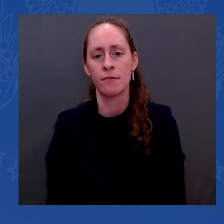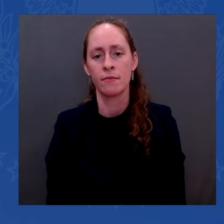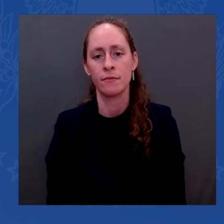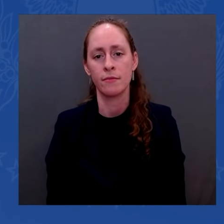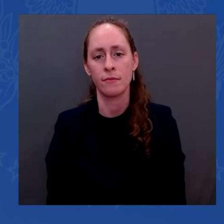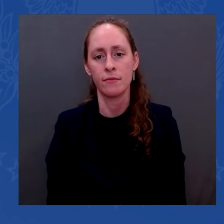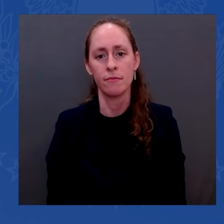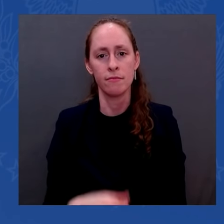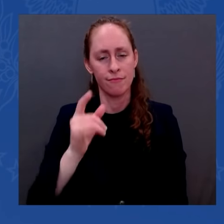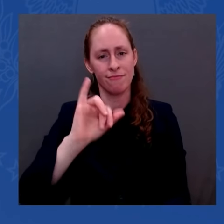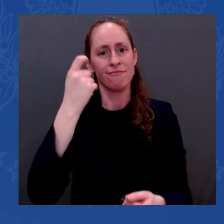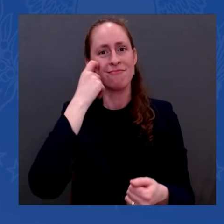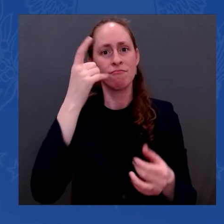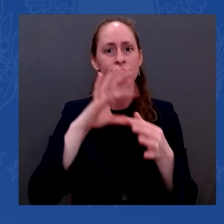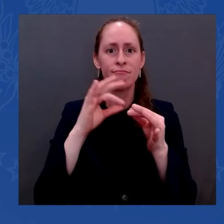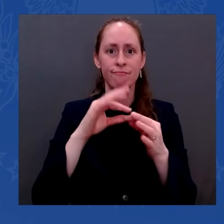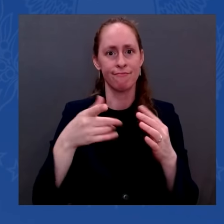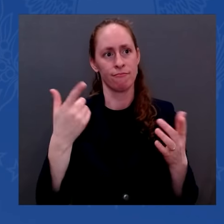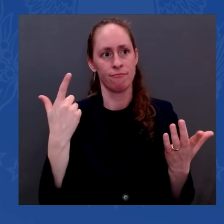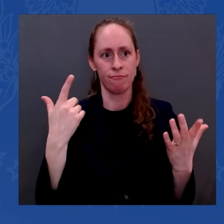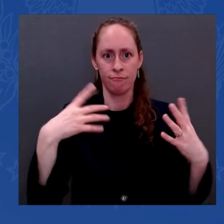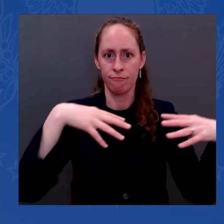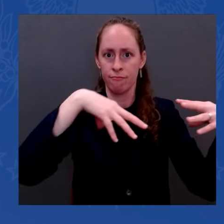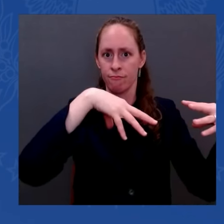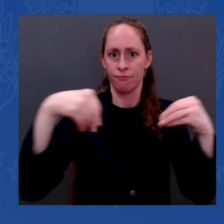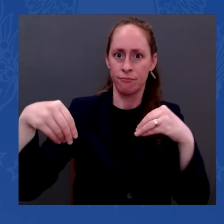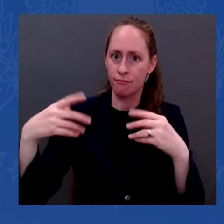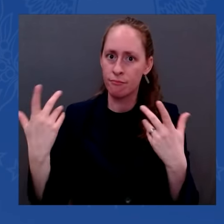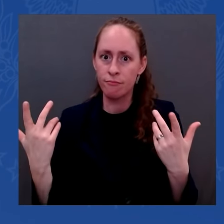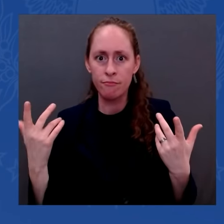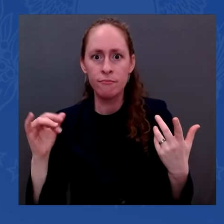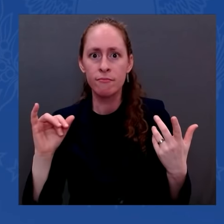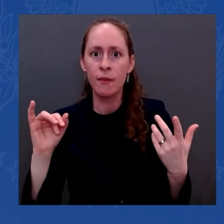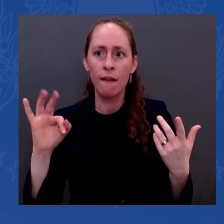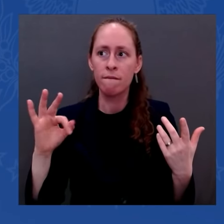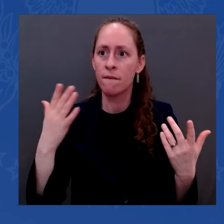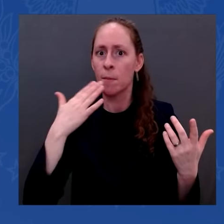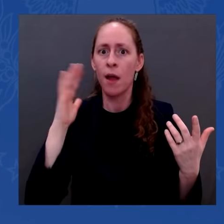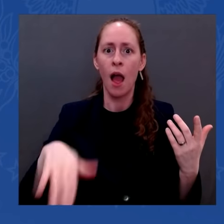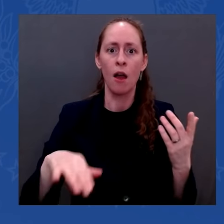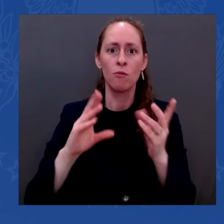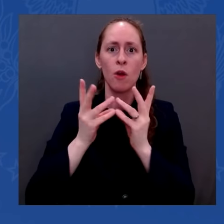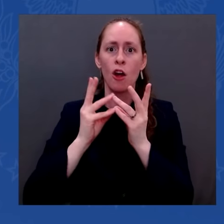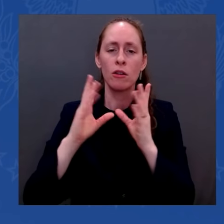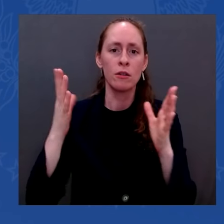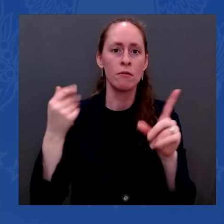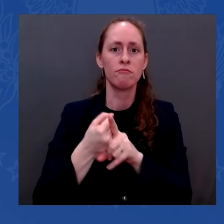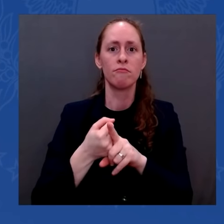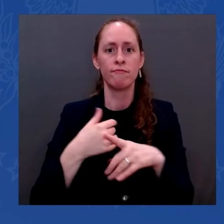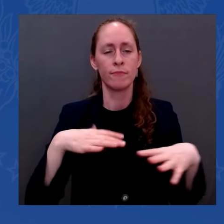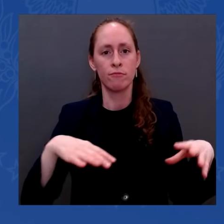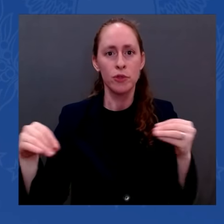So, there's a lot going on. But one of the things that I'm glad to hear you continue to talk about is that,